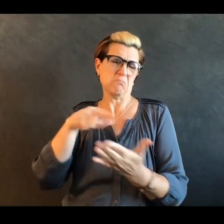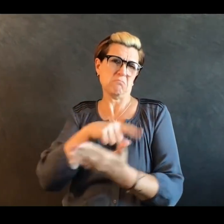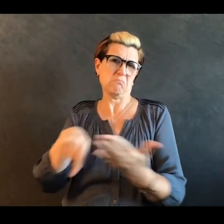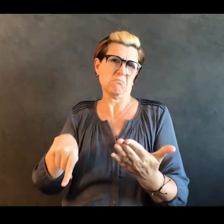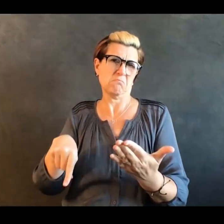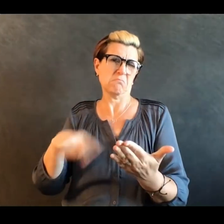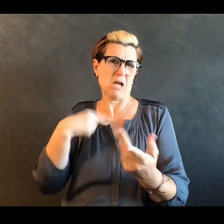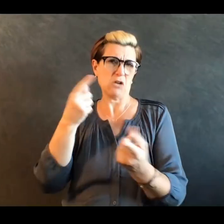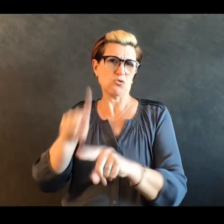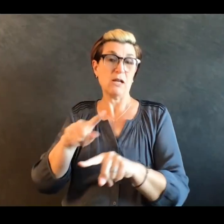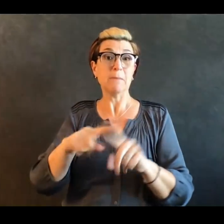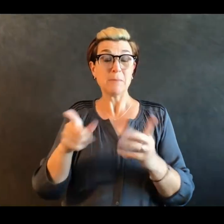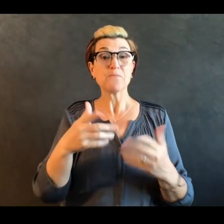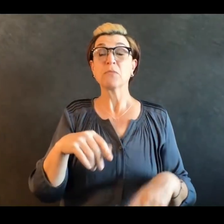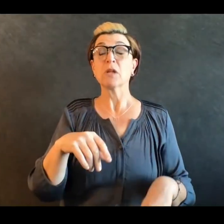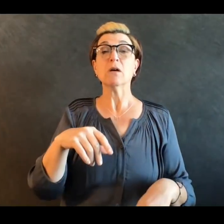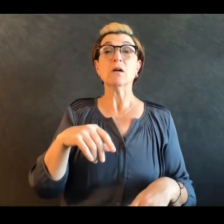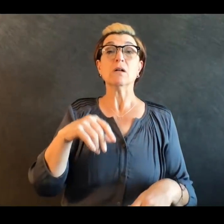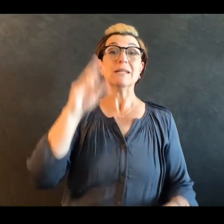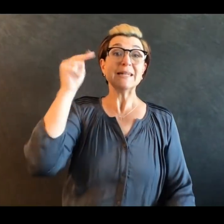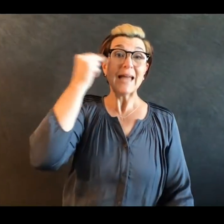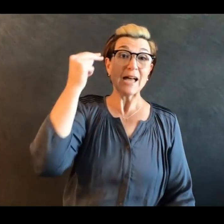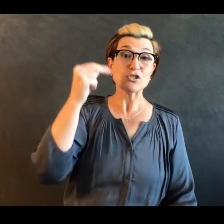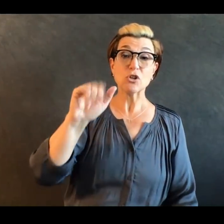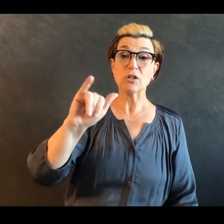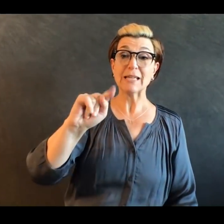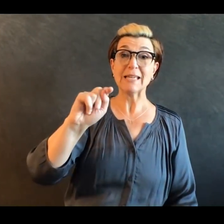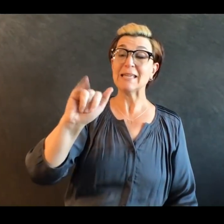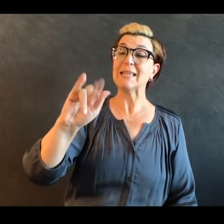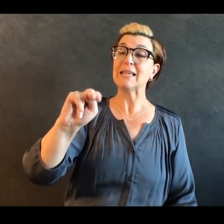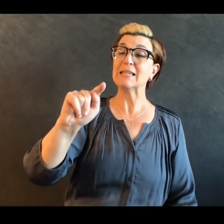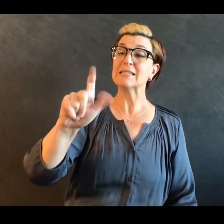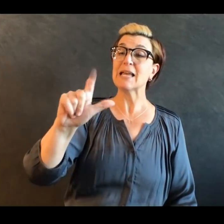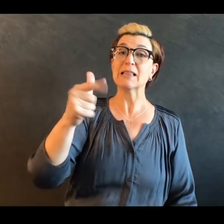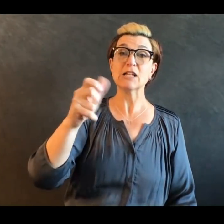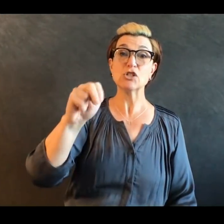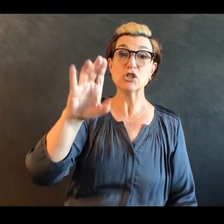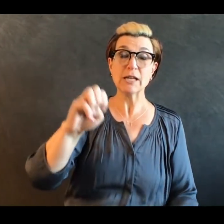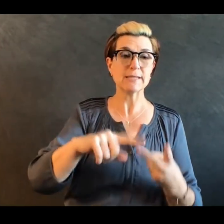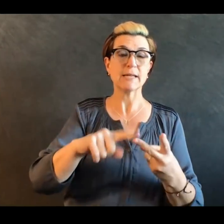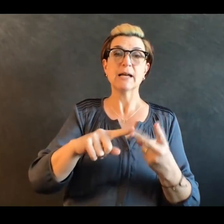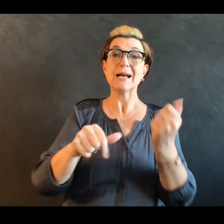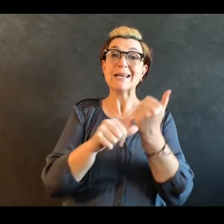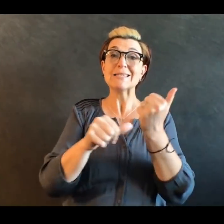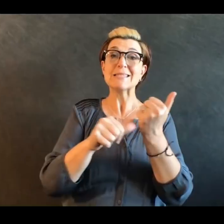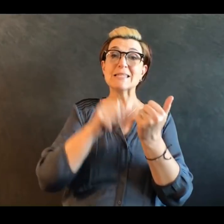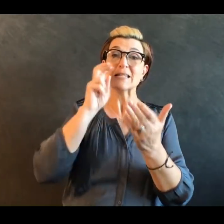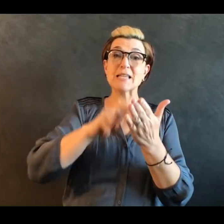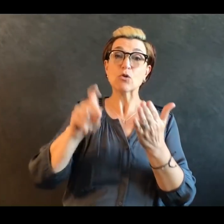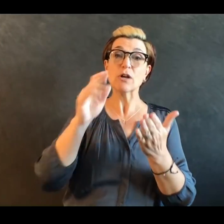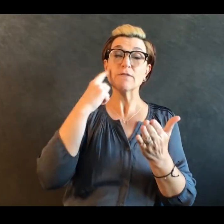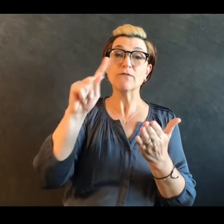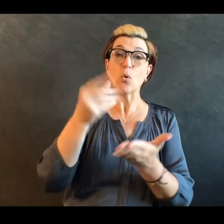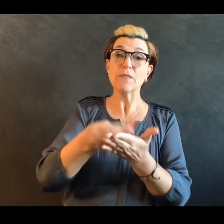two members of the Federal Reserve Board of Governors the assistant secretary of treasury for financial markets of the United the